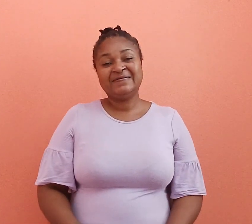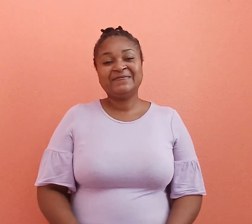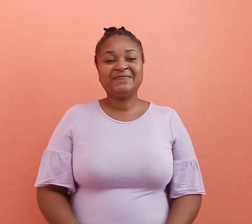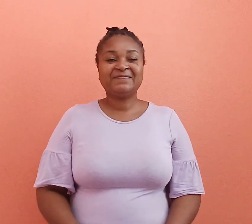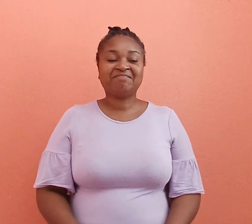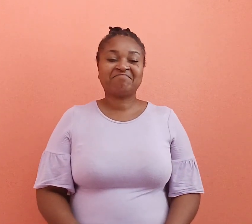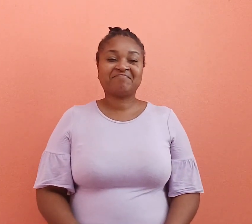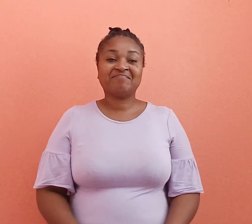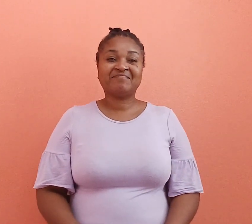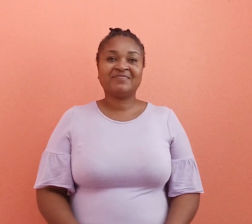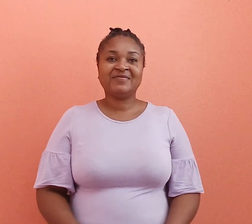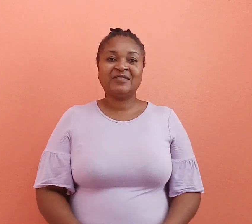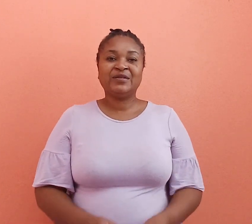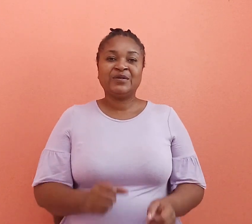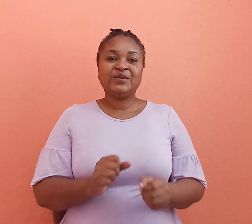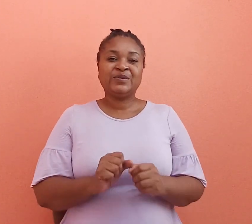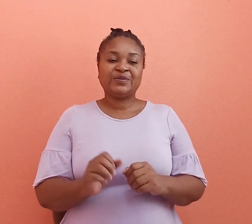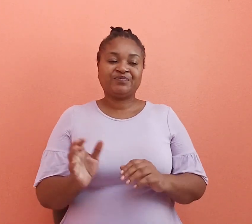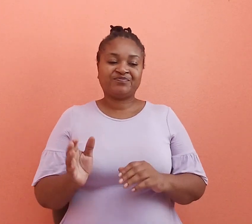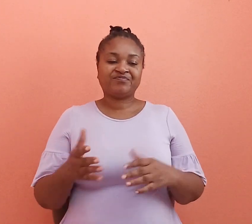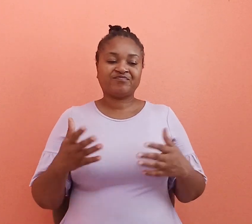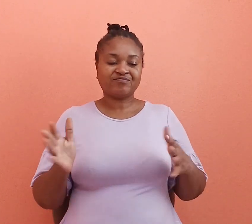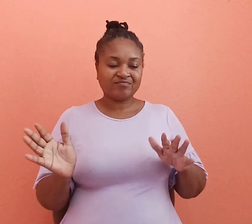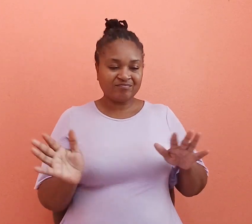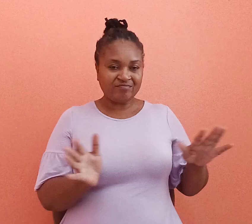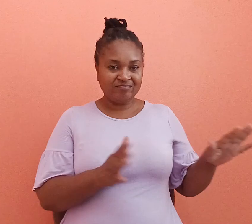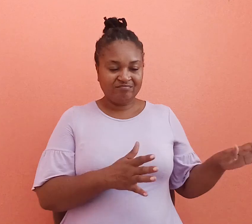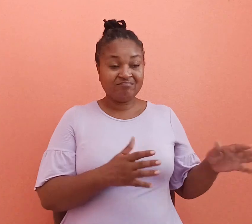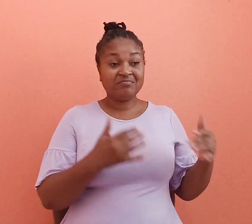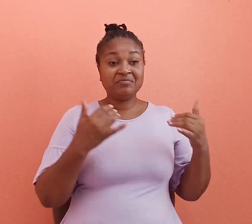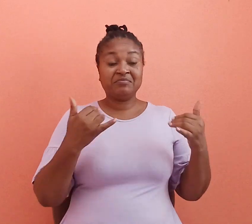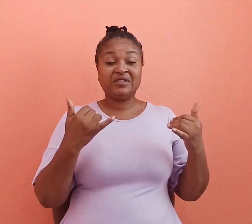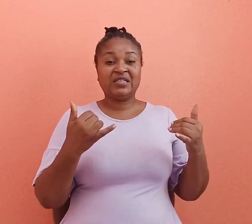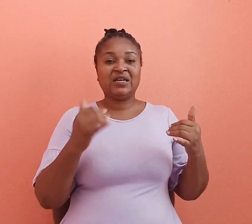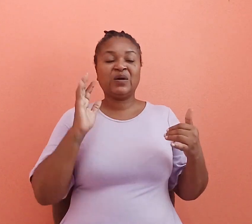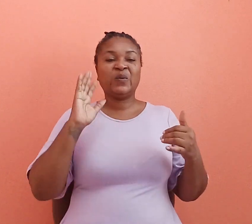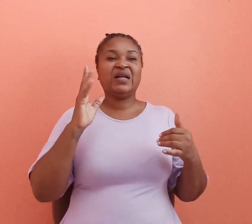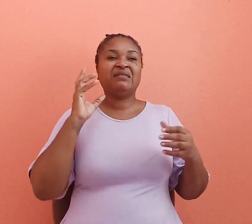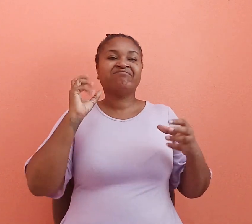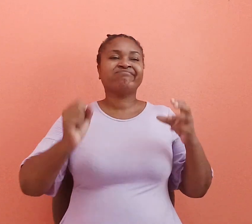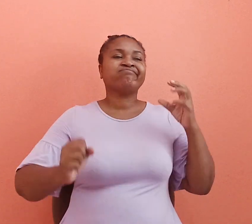So, we're just going to sing one verse of Have Thine Own Way, Lord,